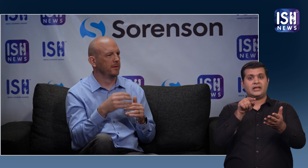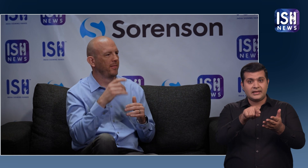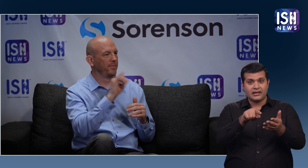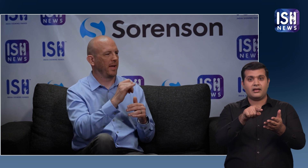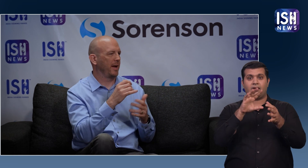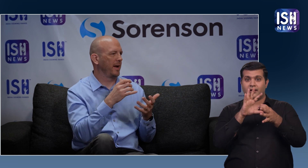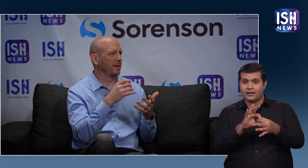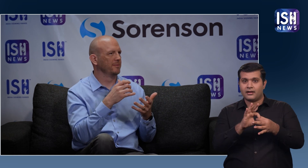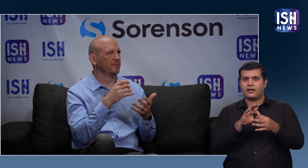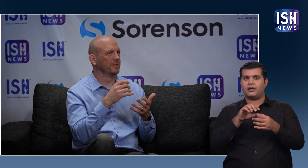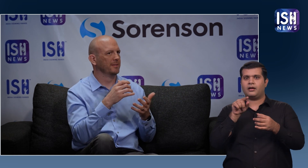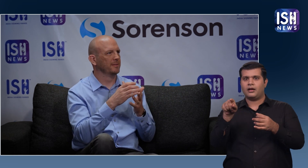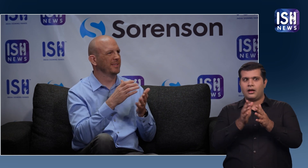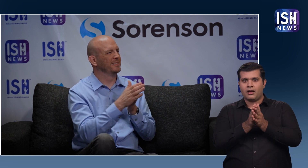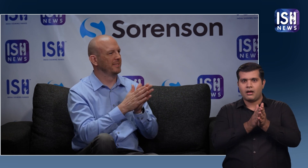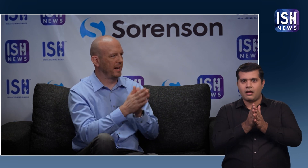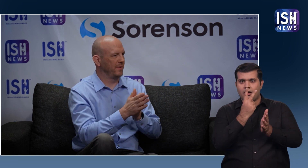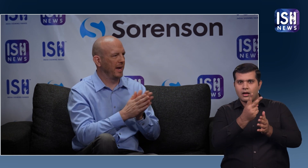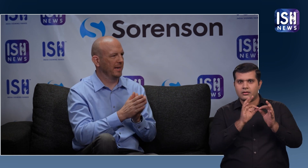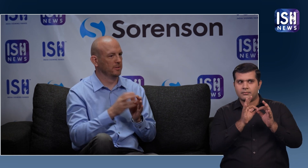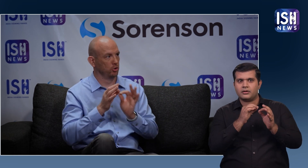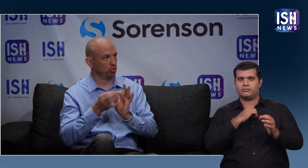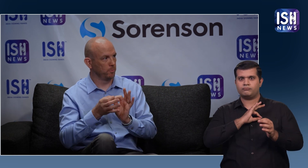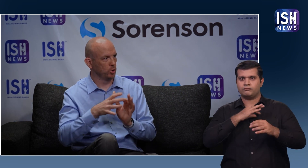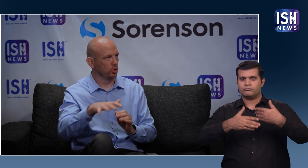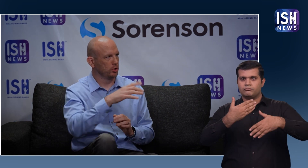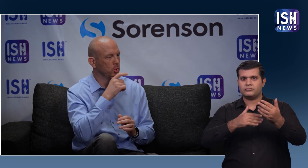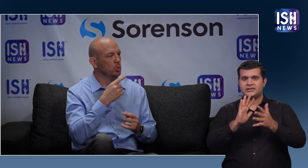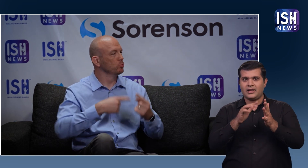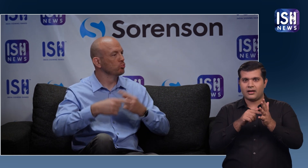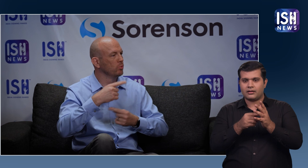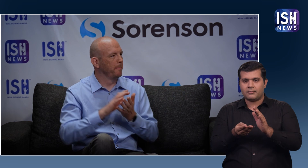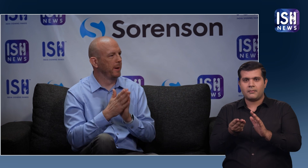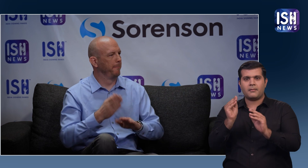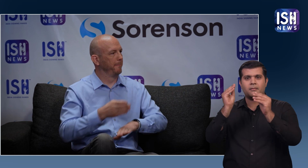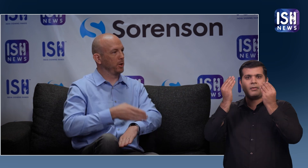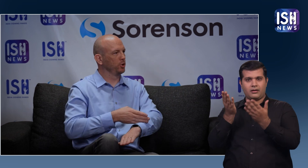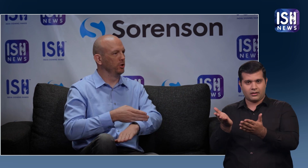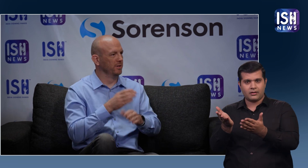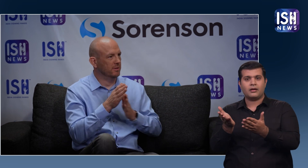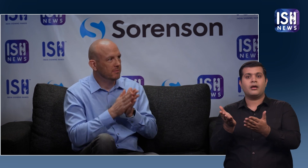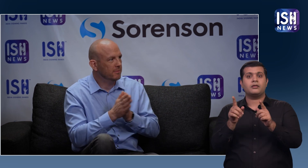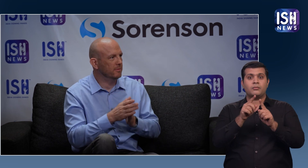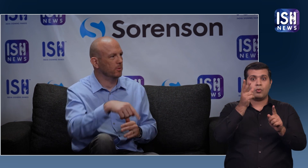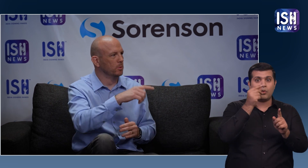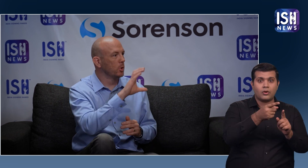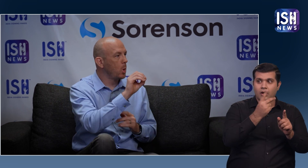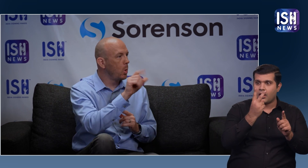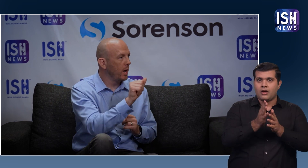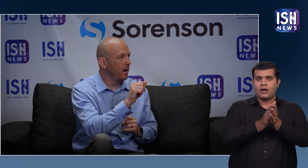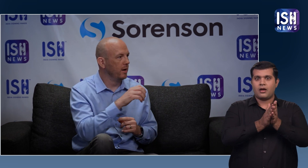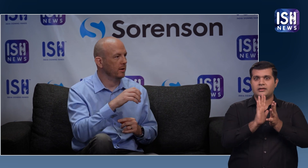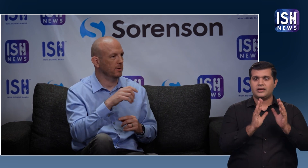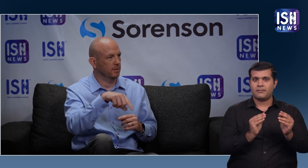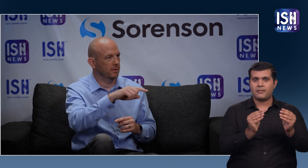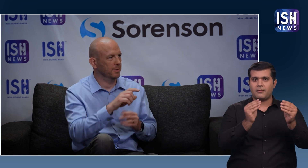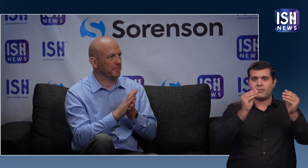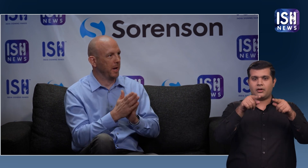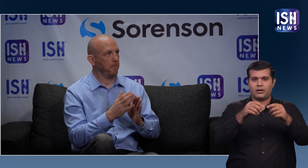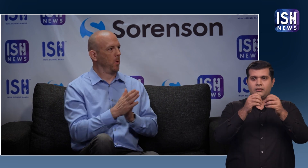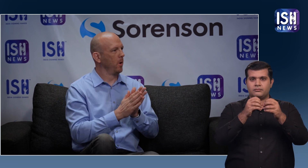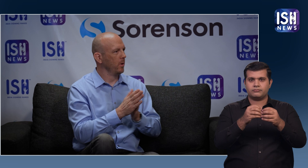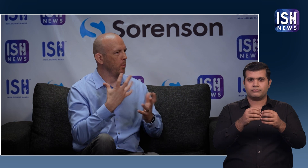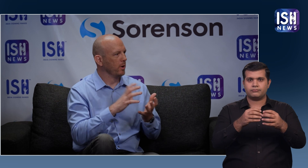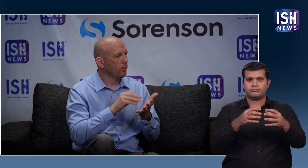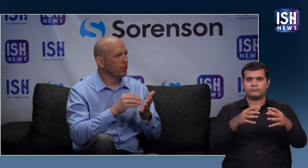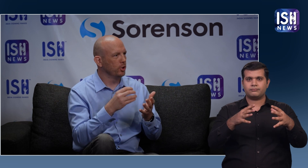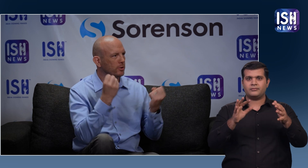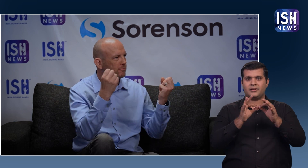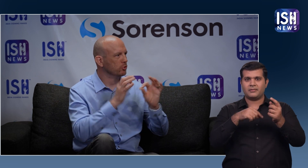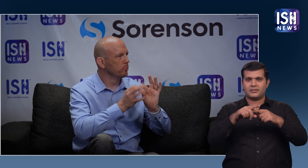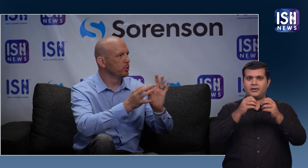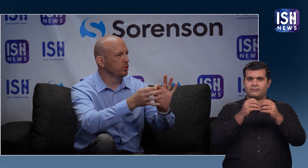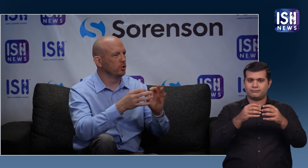This will incentivise interpreters who sign to become better, CODAs will be motivated to learn Sign Language & interpreting.